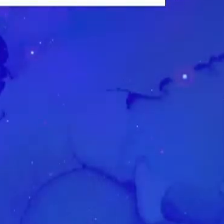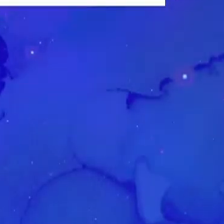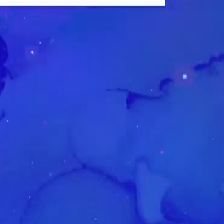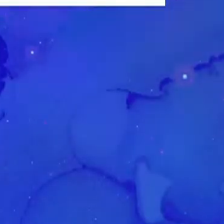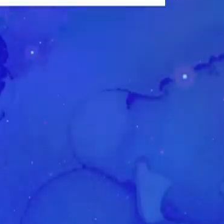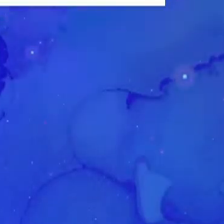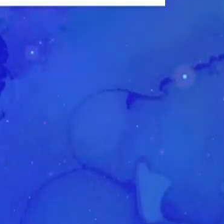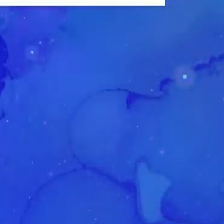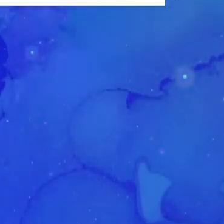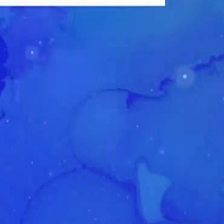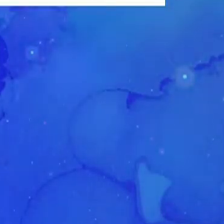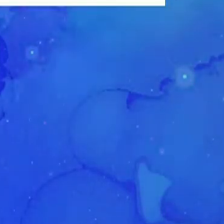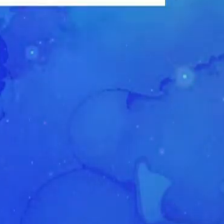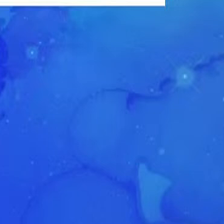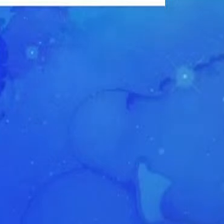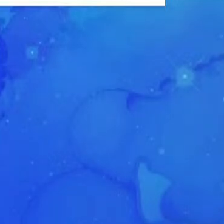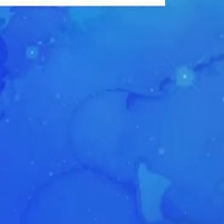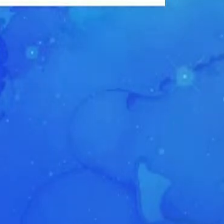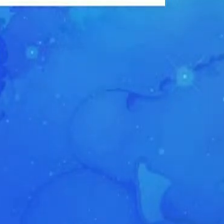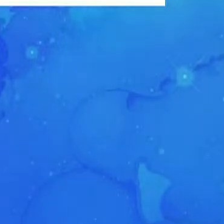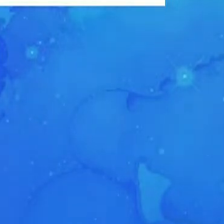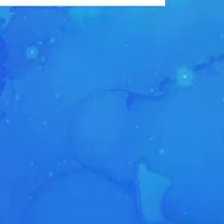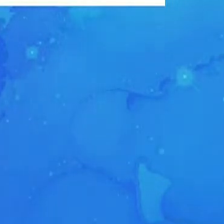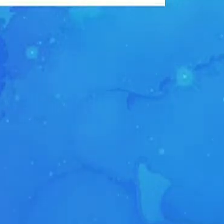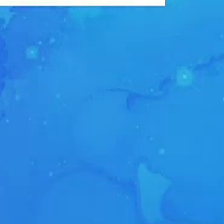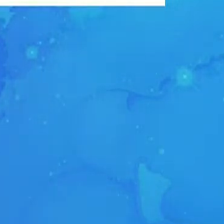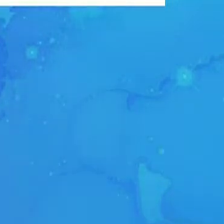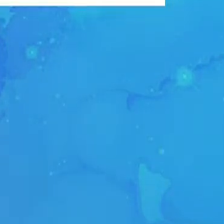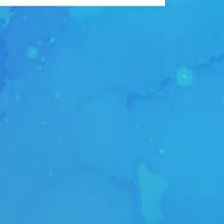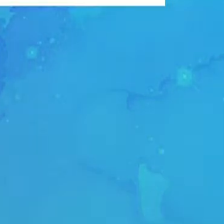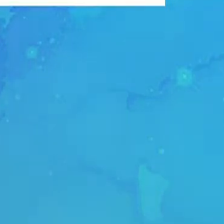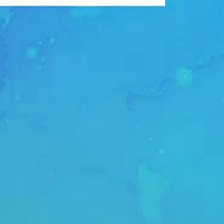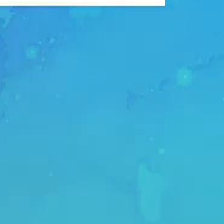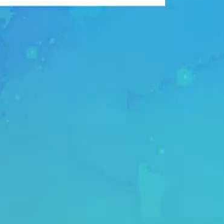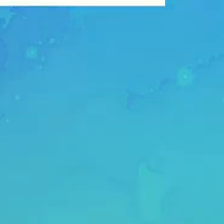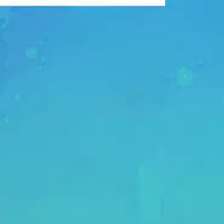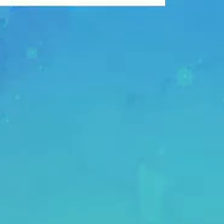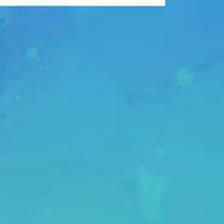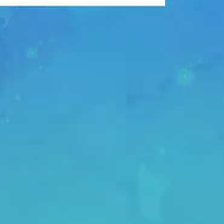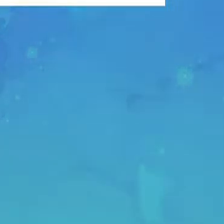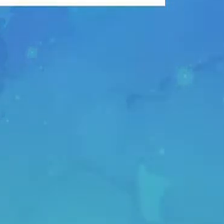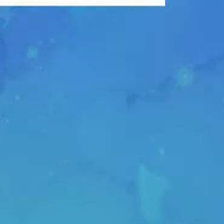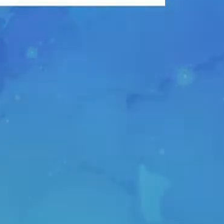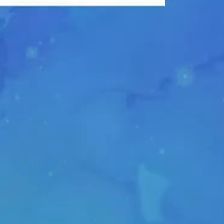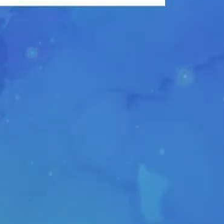Solutions designed to empower individuals and the families of those with complex disabilities Mary